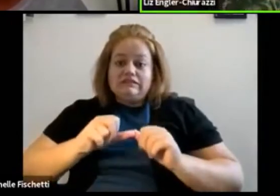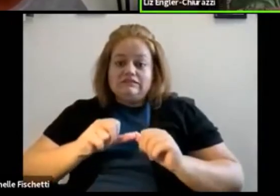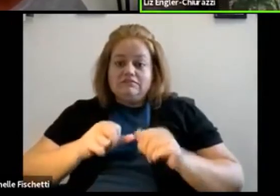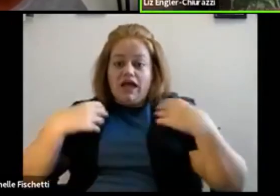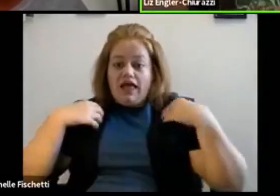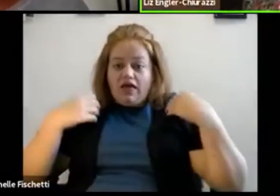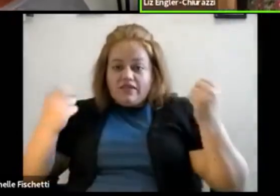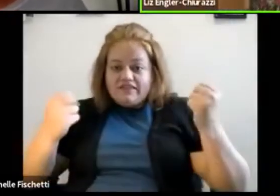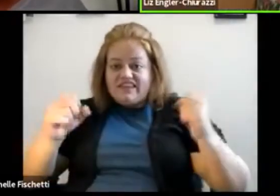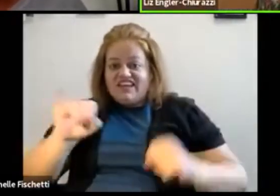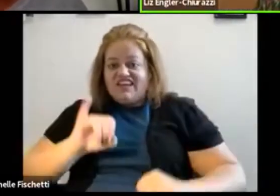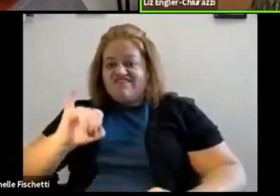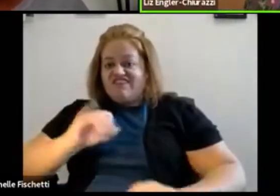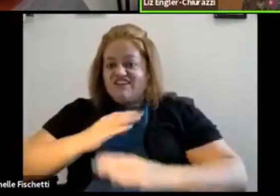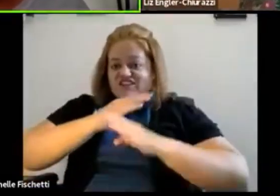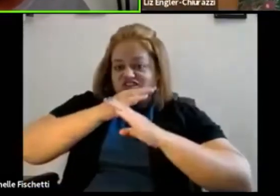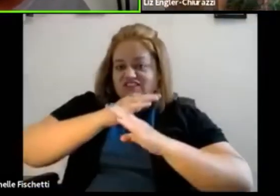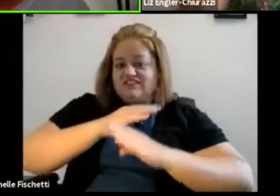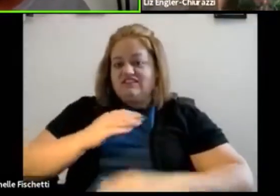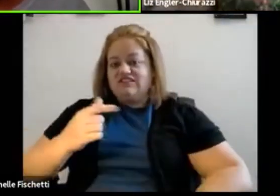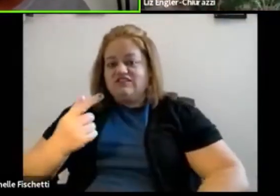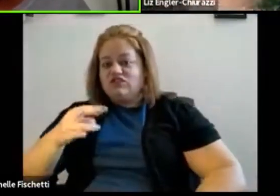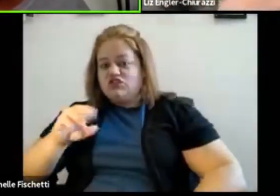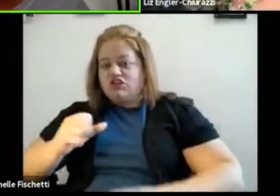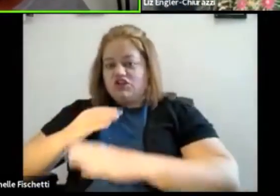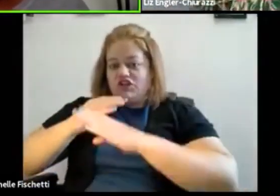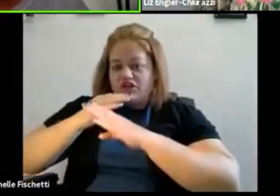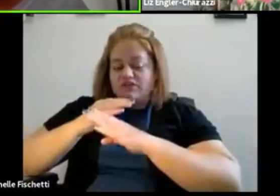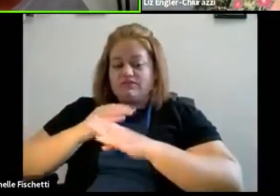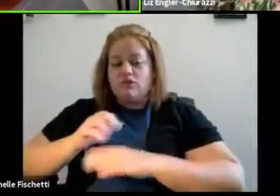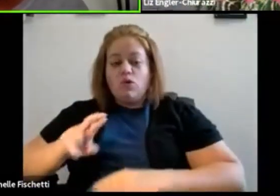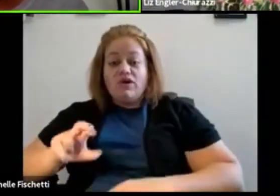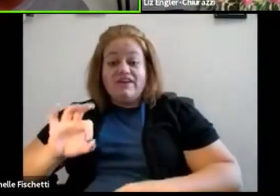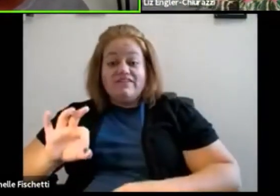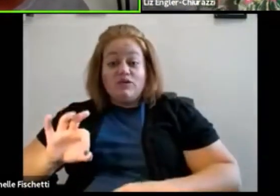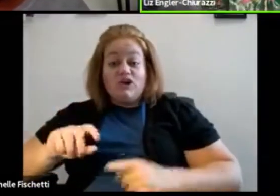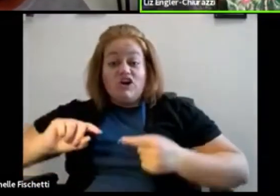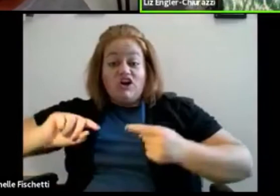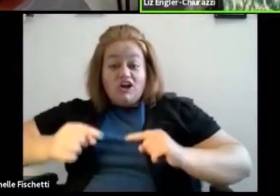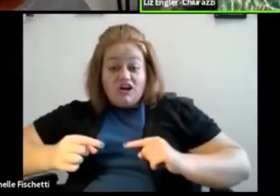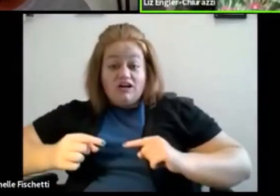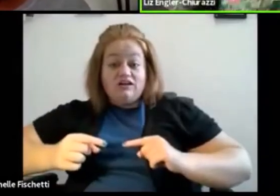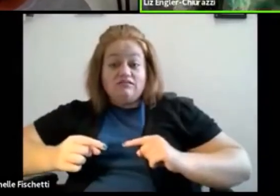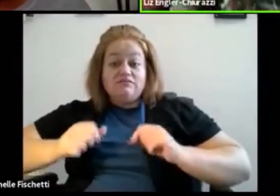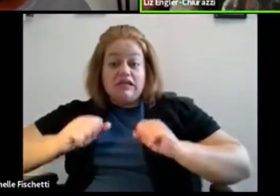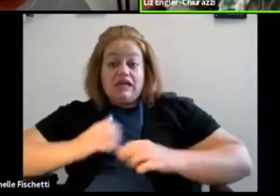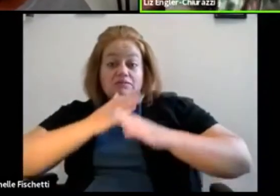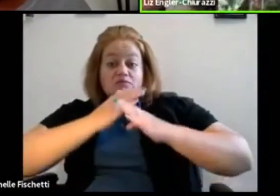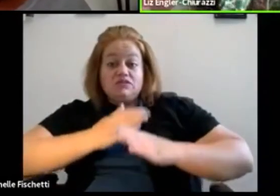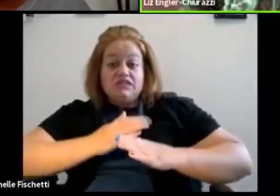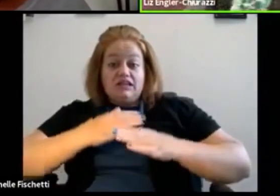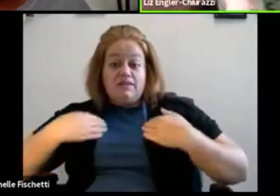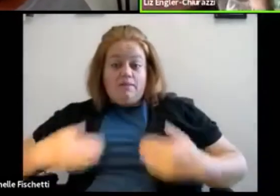with a germ or in case you get injured that we thought for a long time that